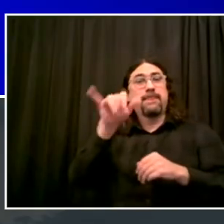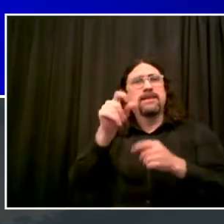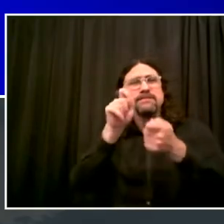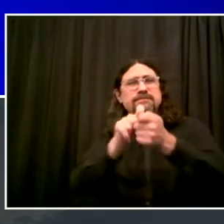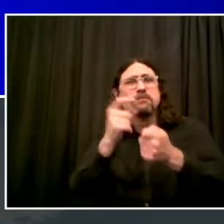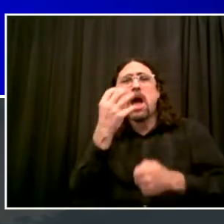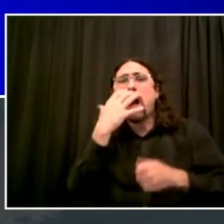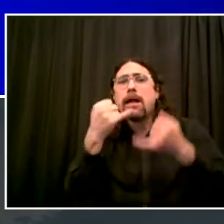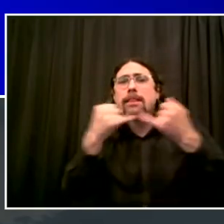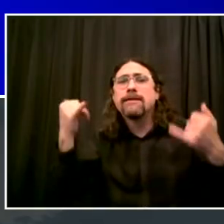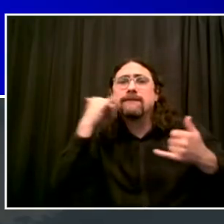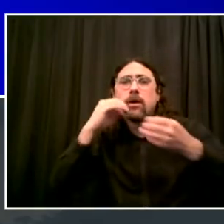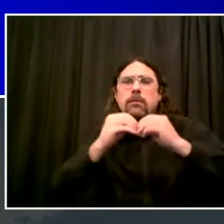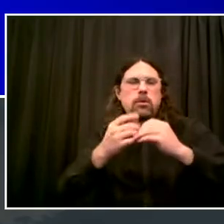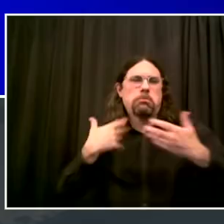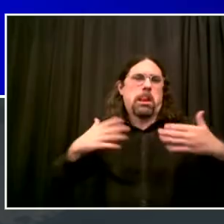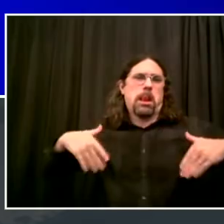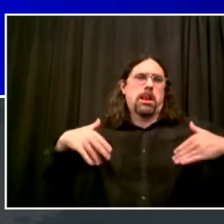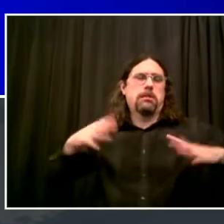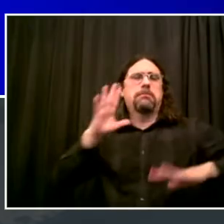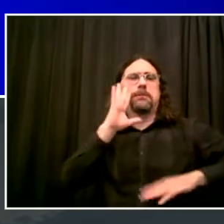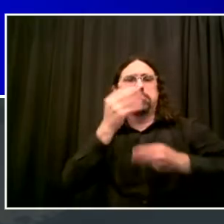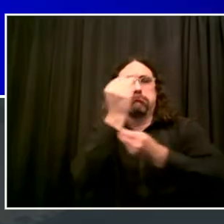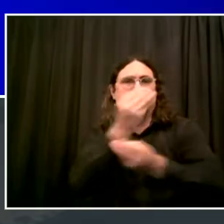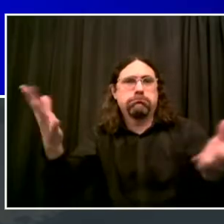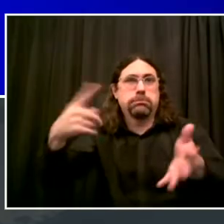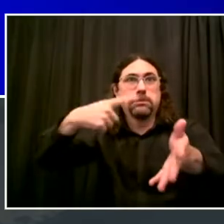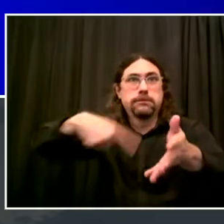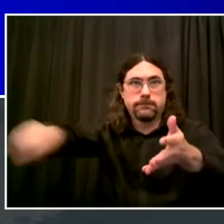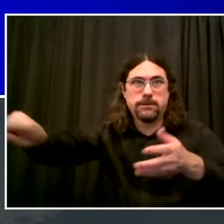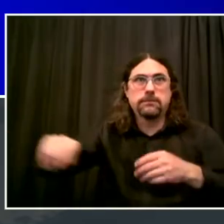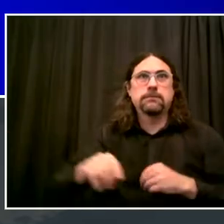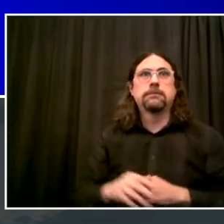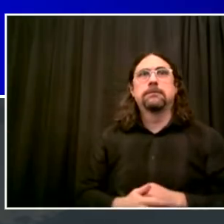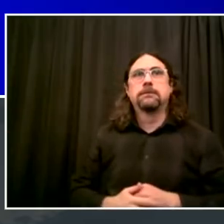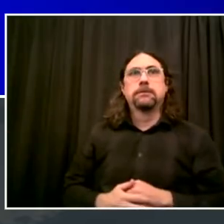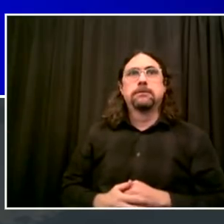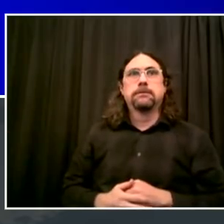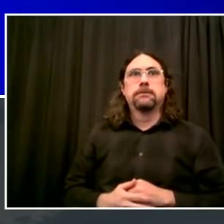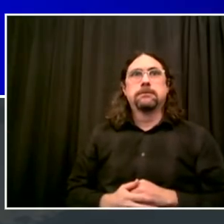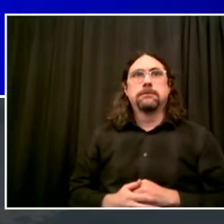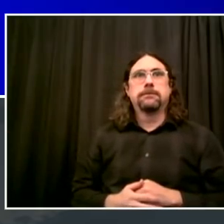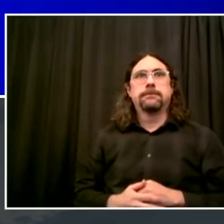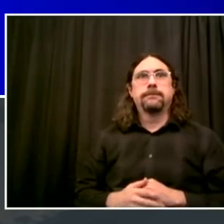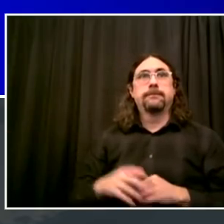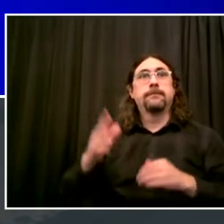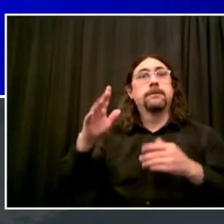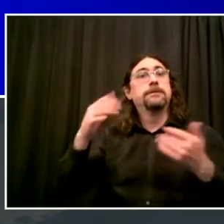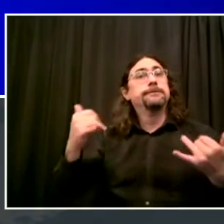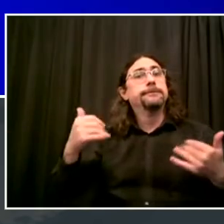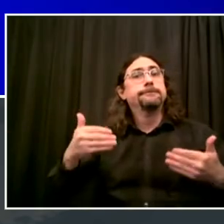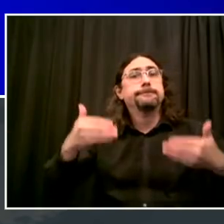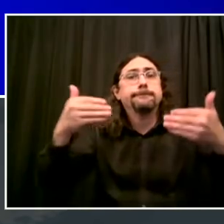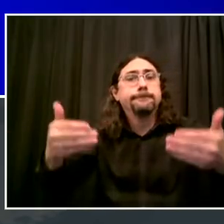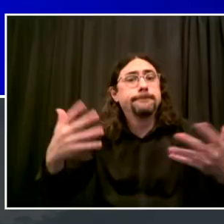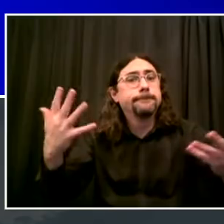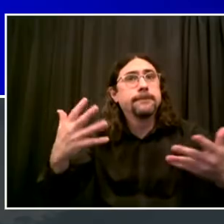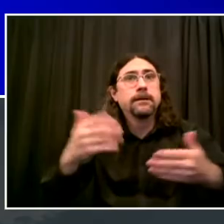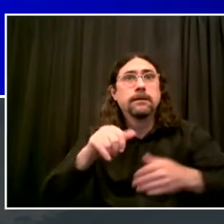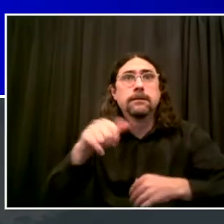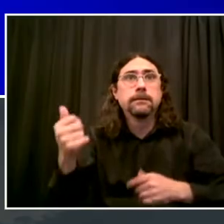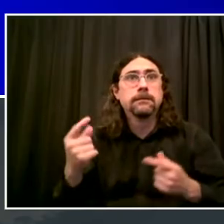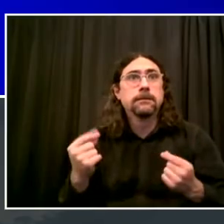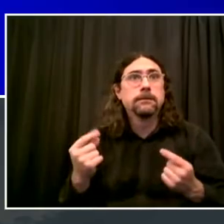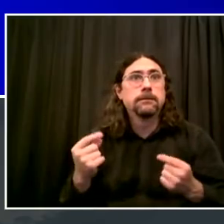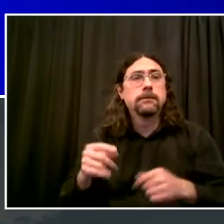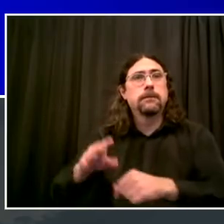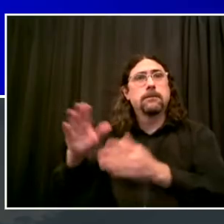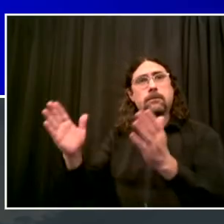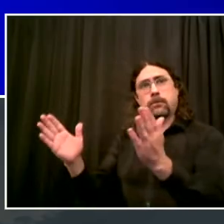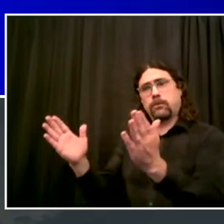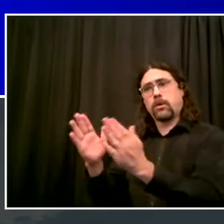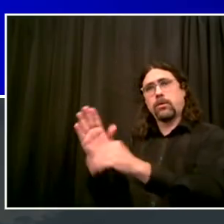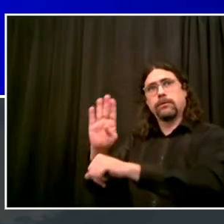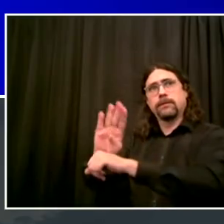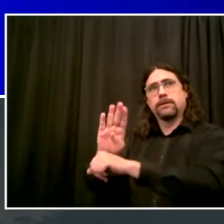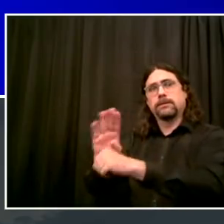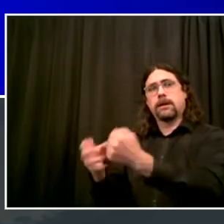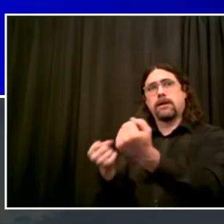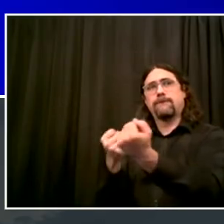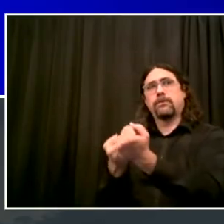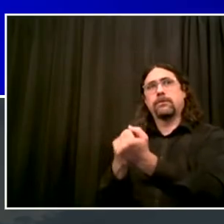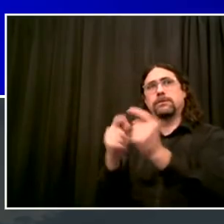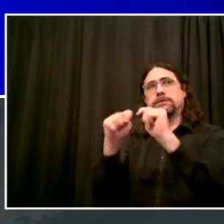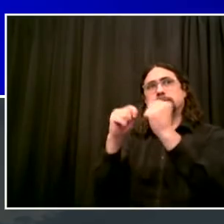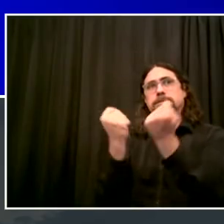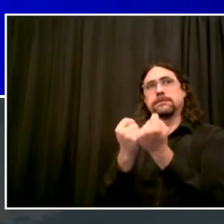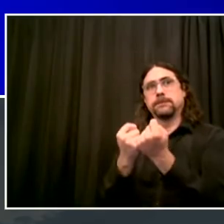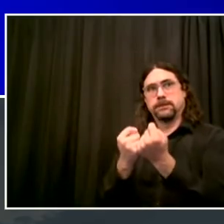PROBLEM CAN OF